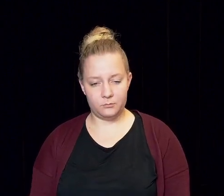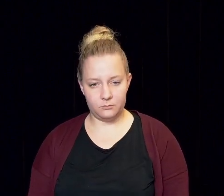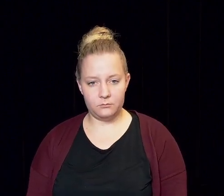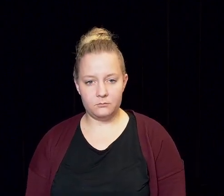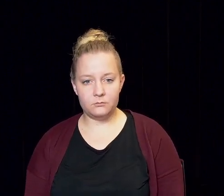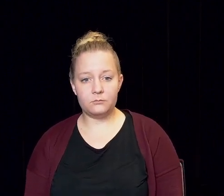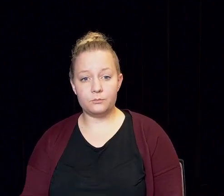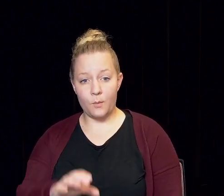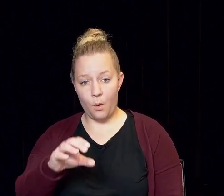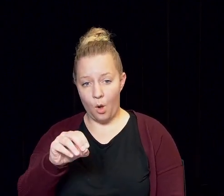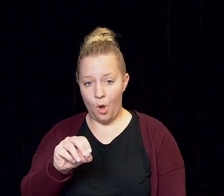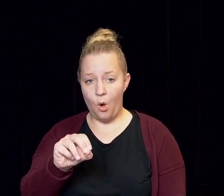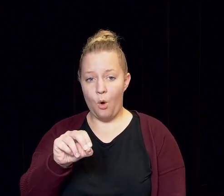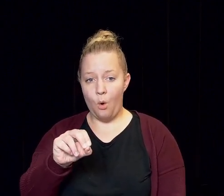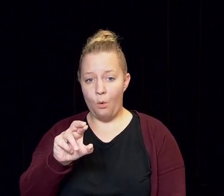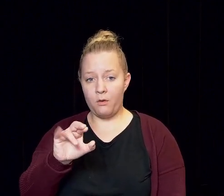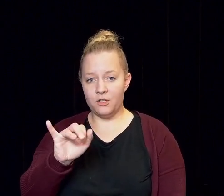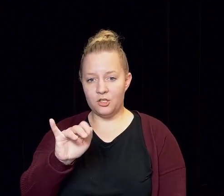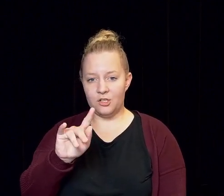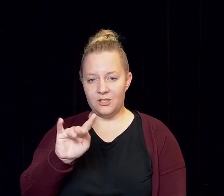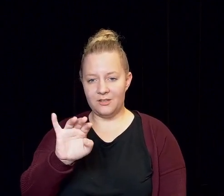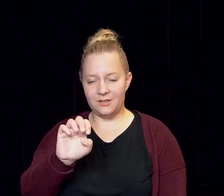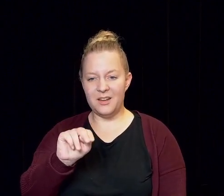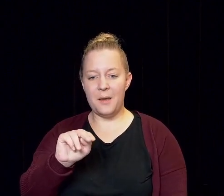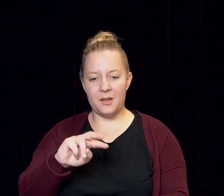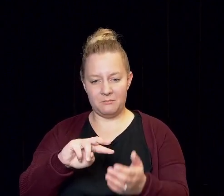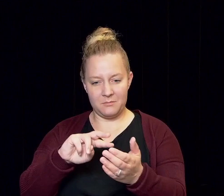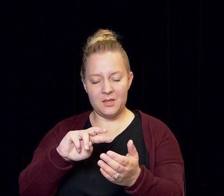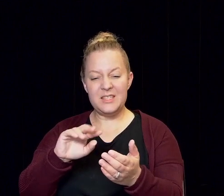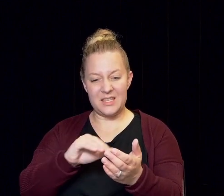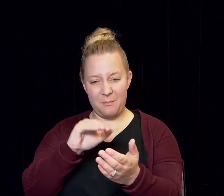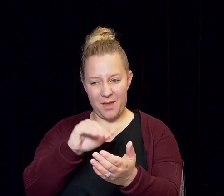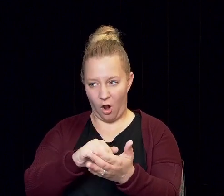The origin is the center, this point 0, 0 where the two lines intersect.